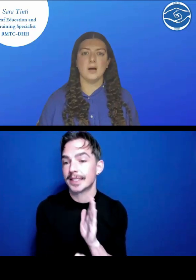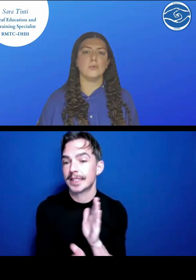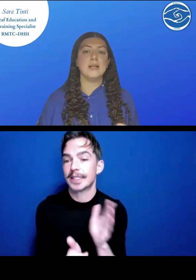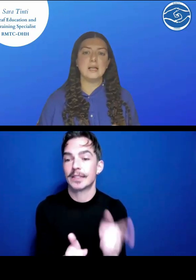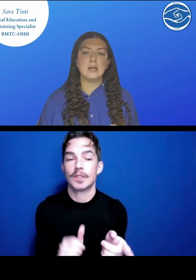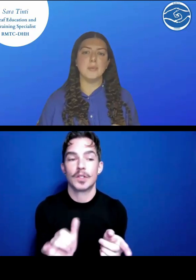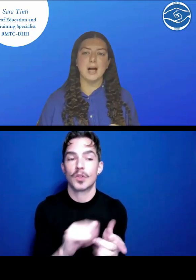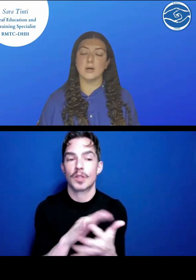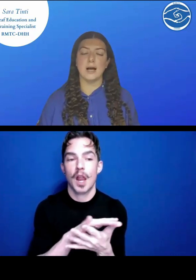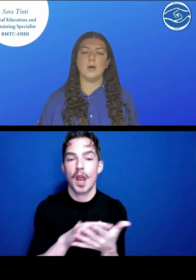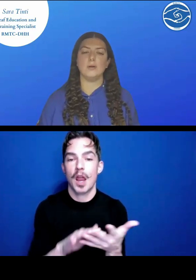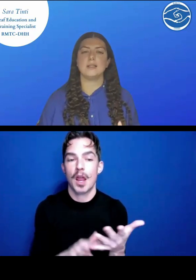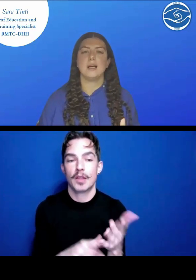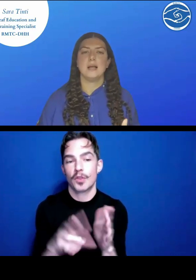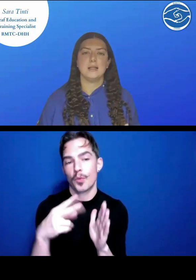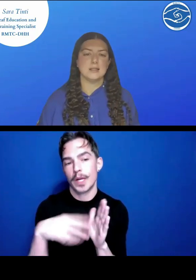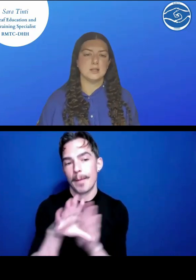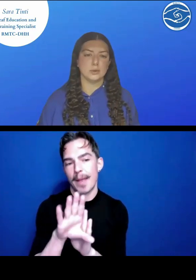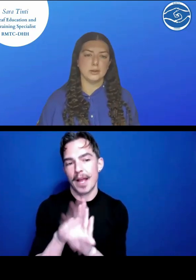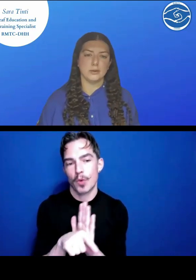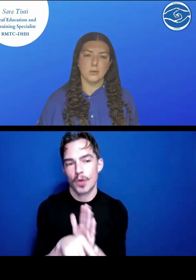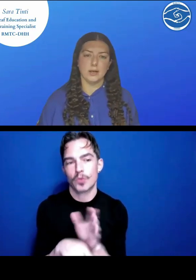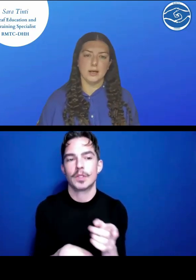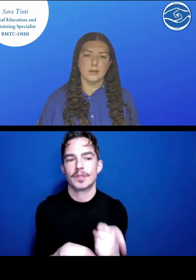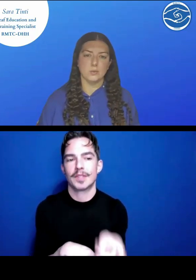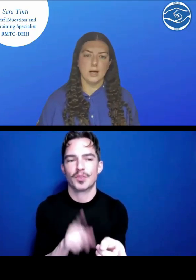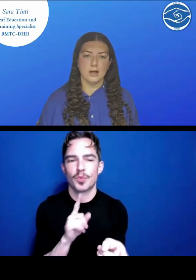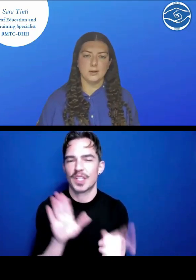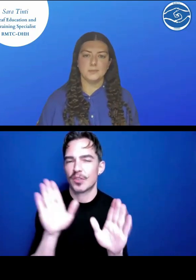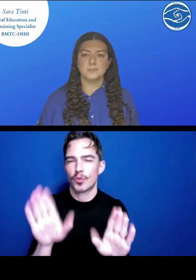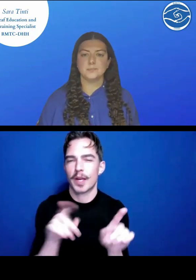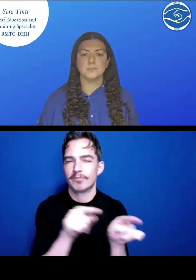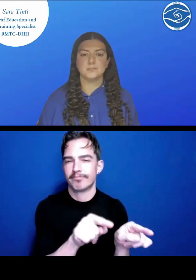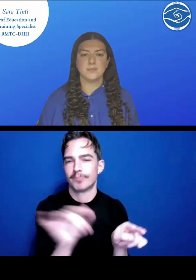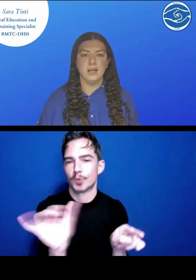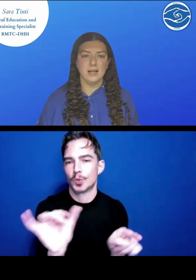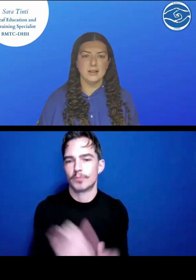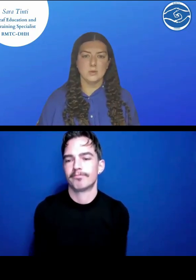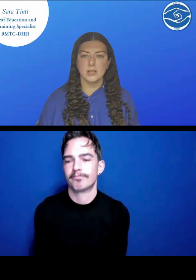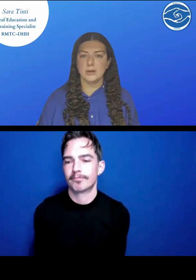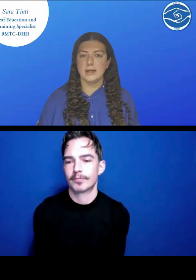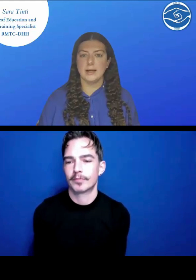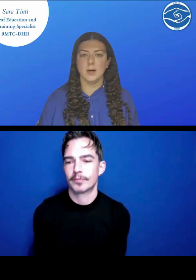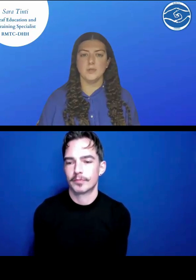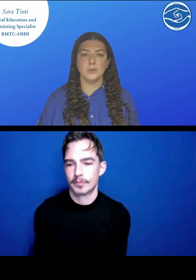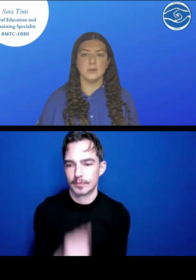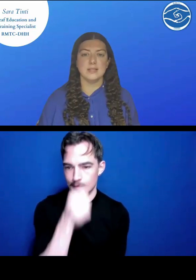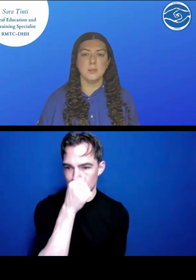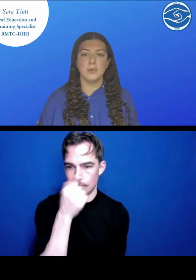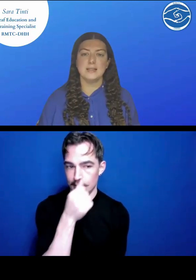that reading background. This is a really great one as well. And this one you can get up to 10